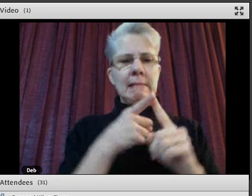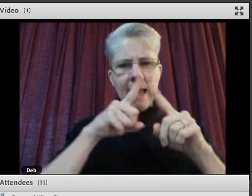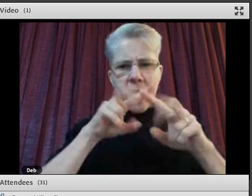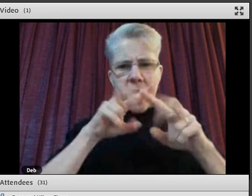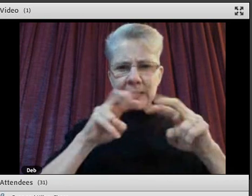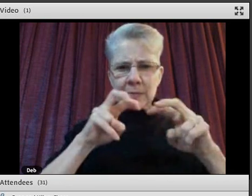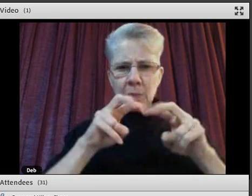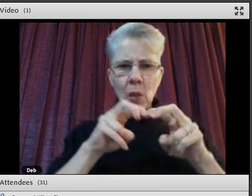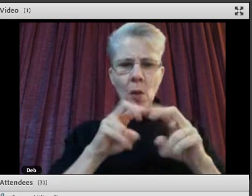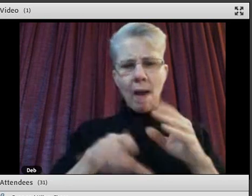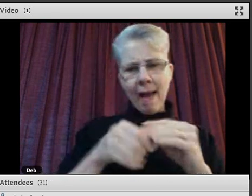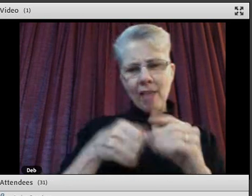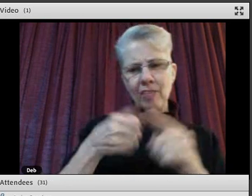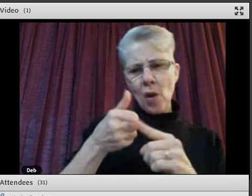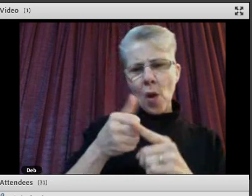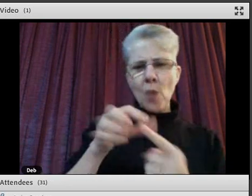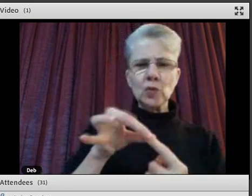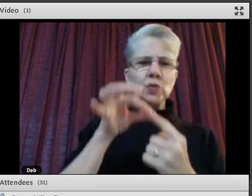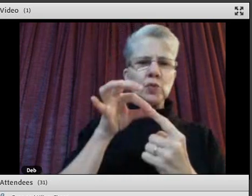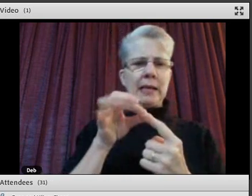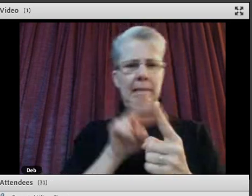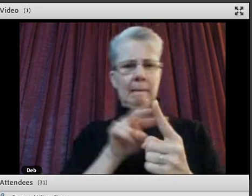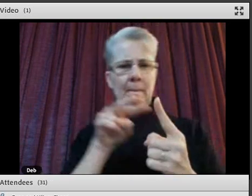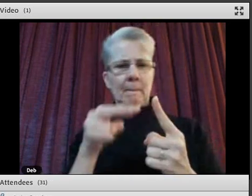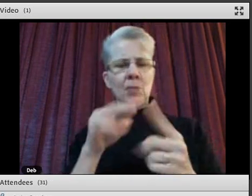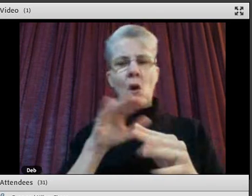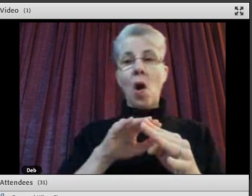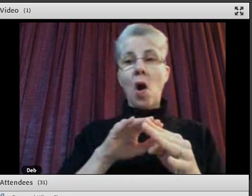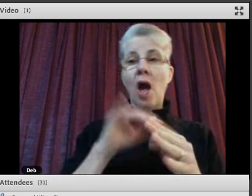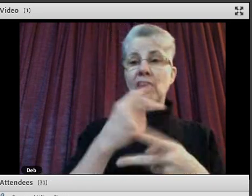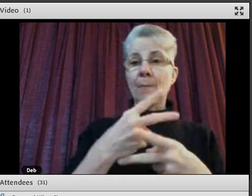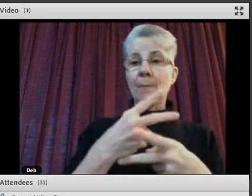their own unique spin, into the process.